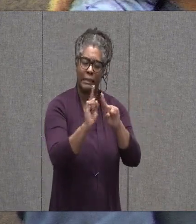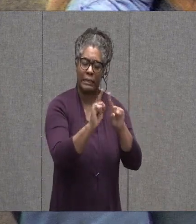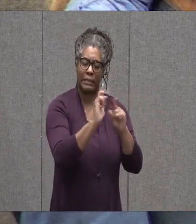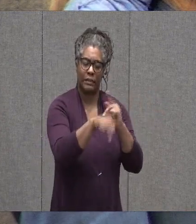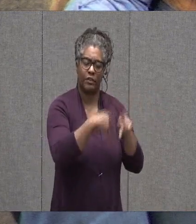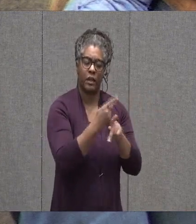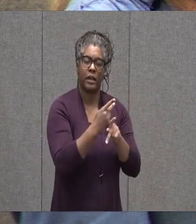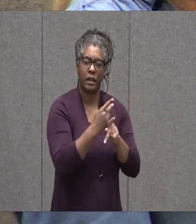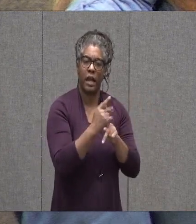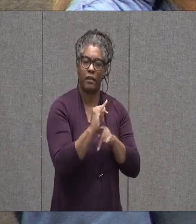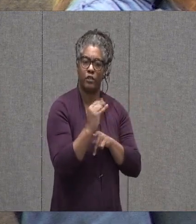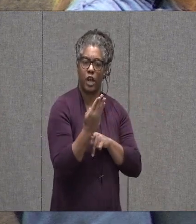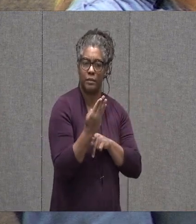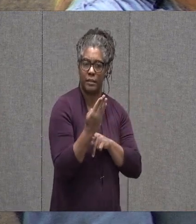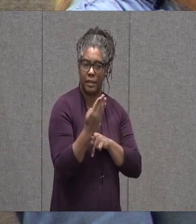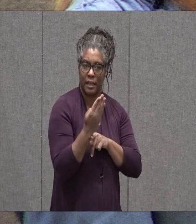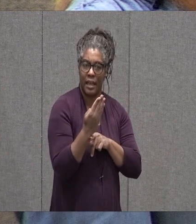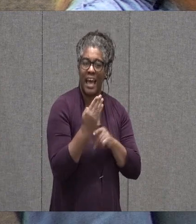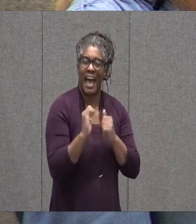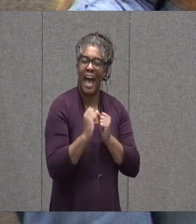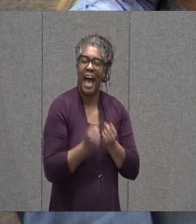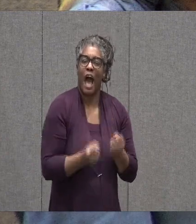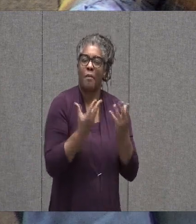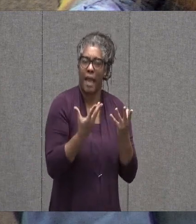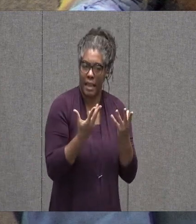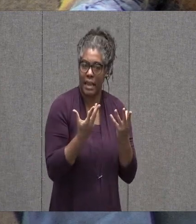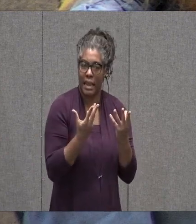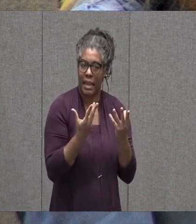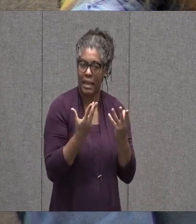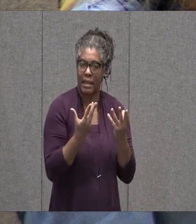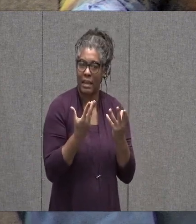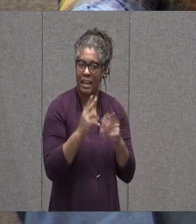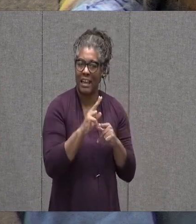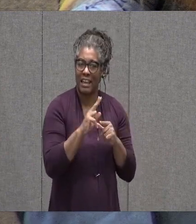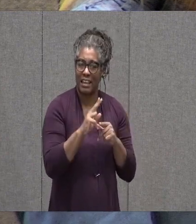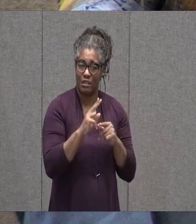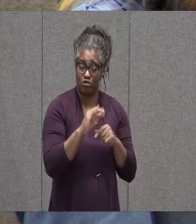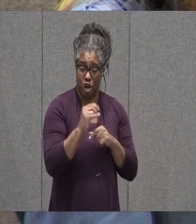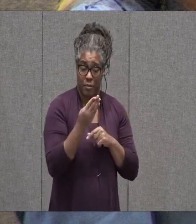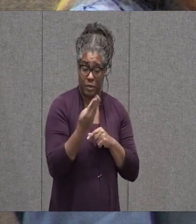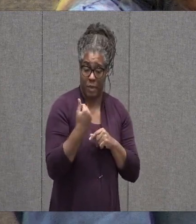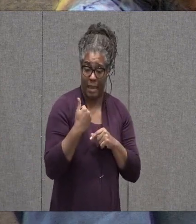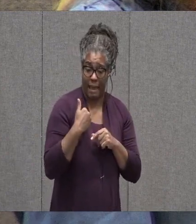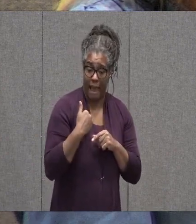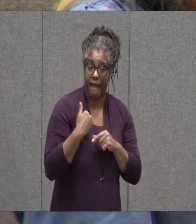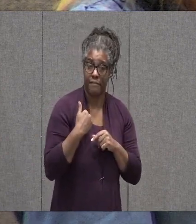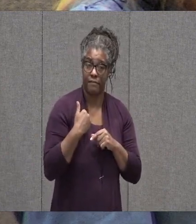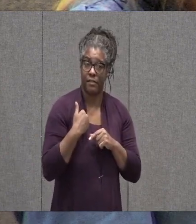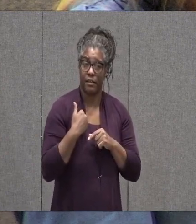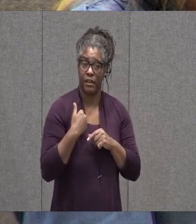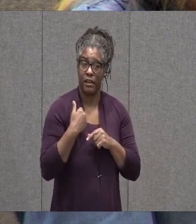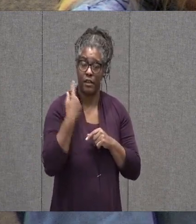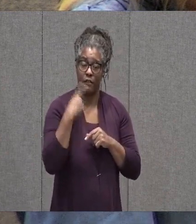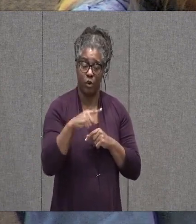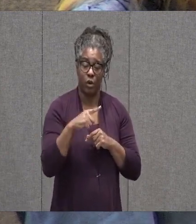That's a good question, and if we had more time today we would answer it. A lot. Farmers grow the strawberries,